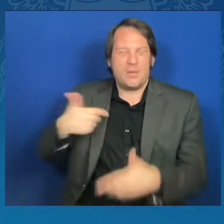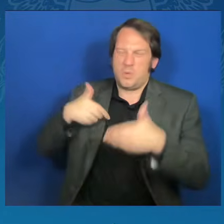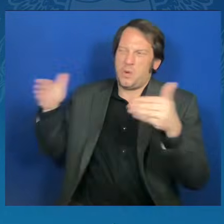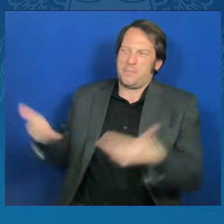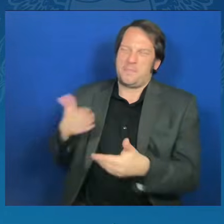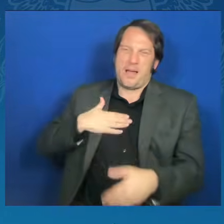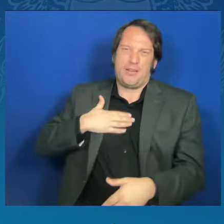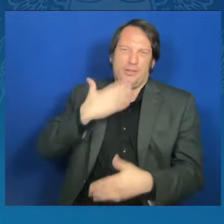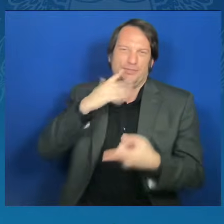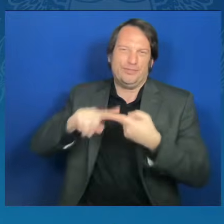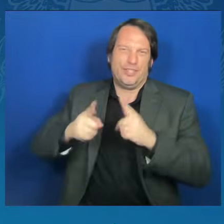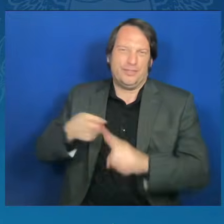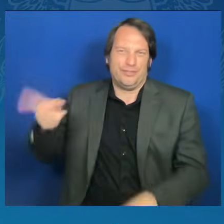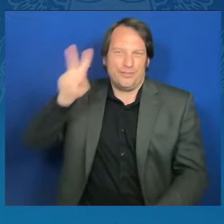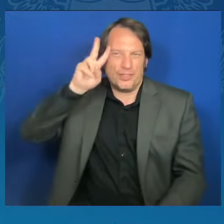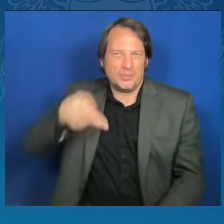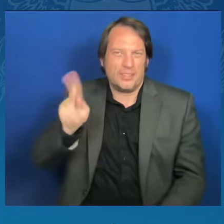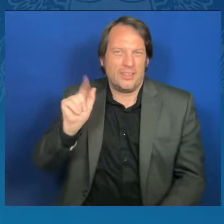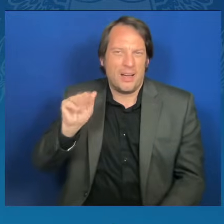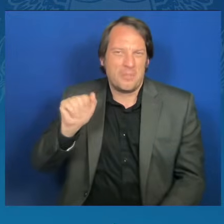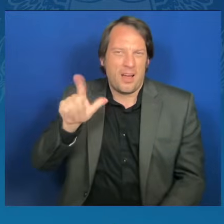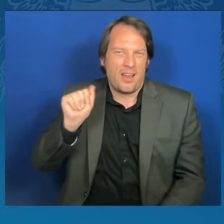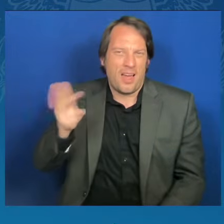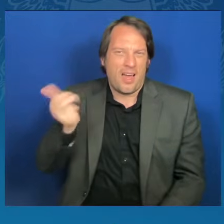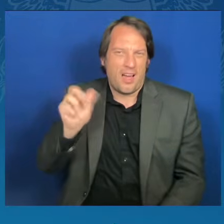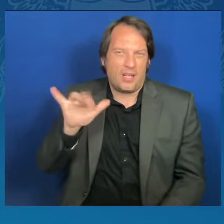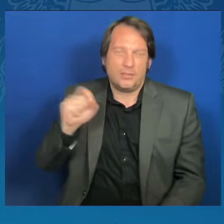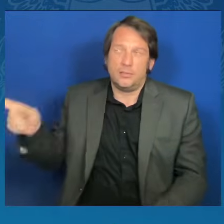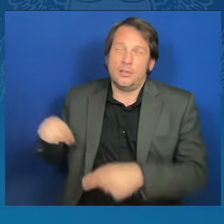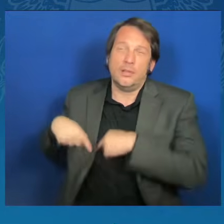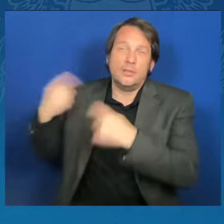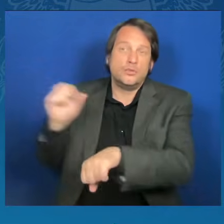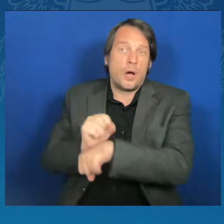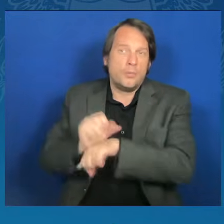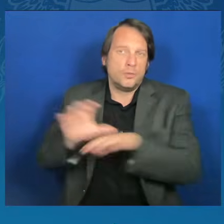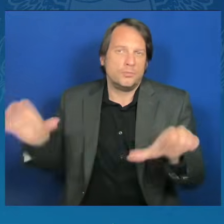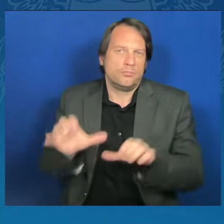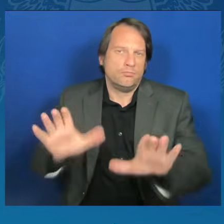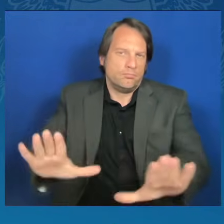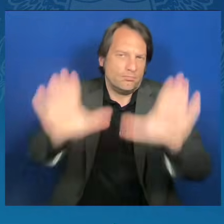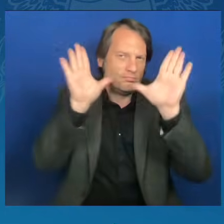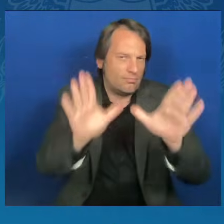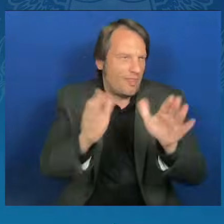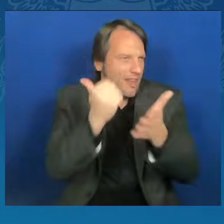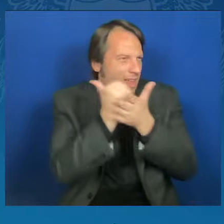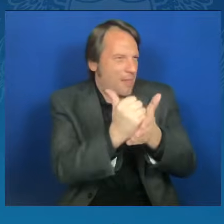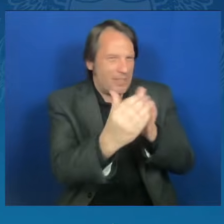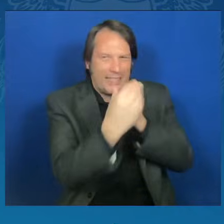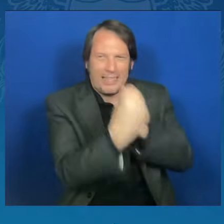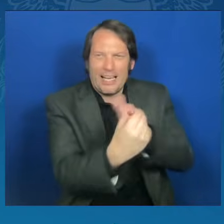and now I welcome the Deputy Secretary of the Treasury, which has also been very helpful to us,